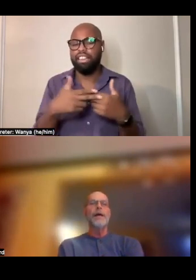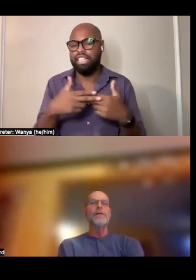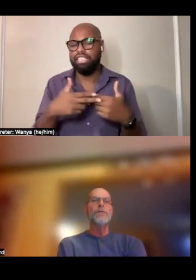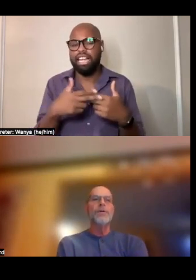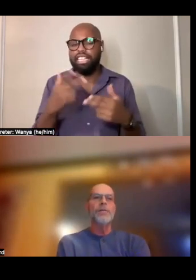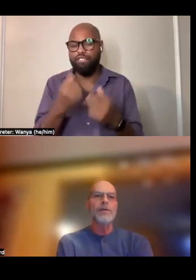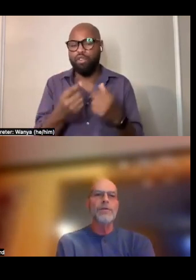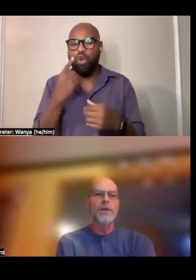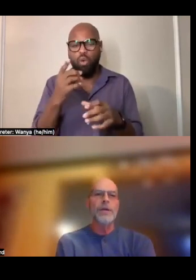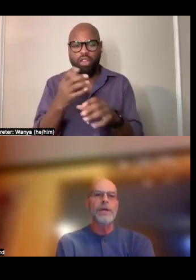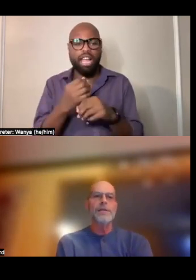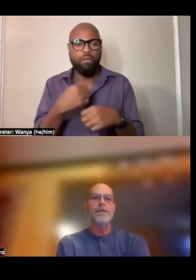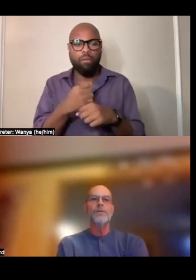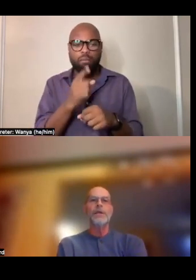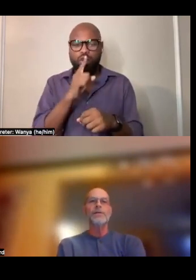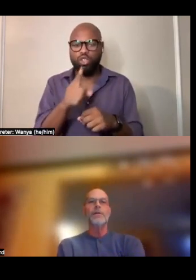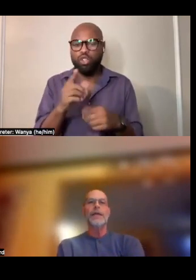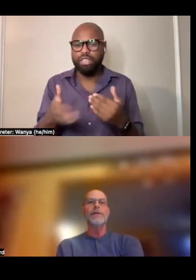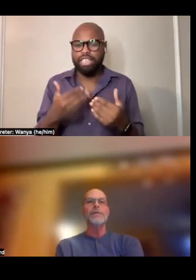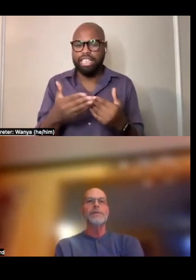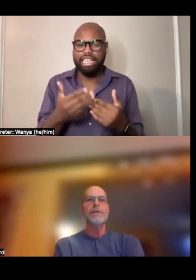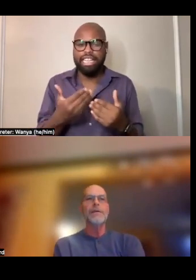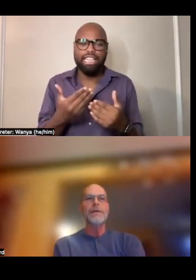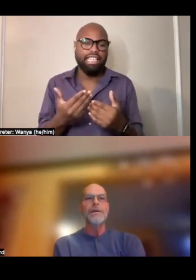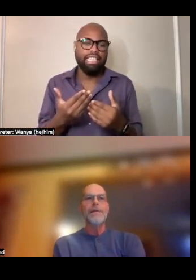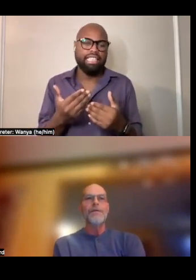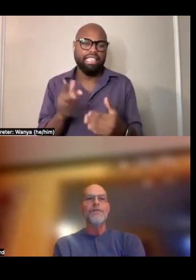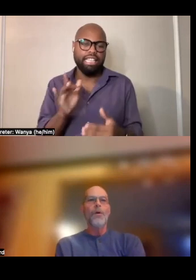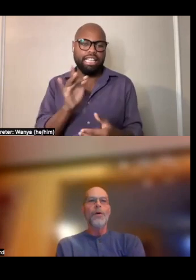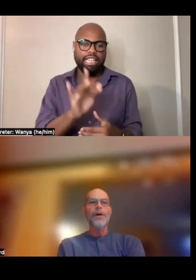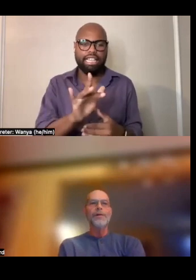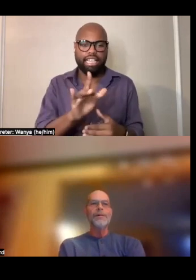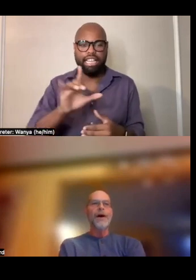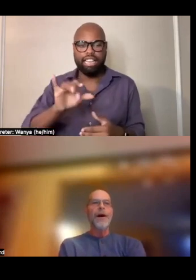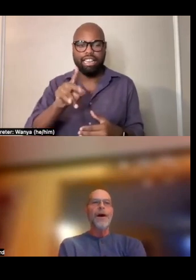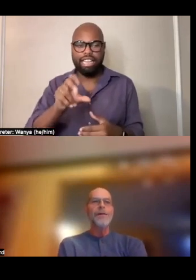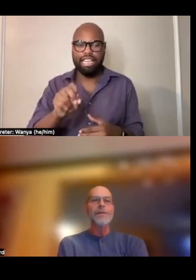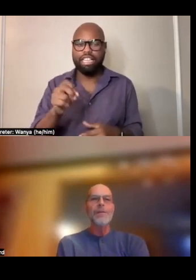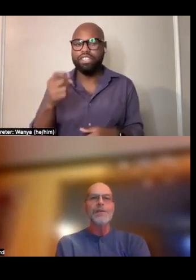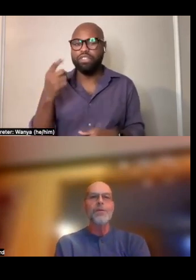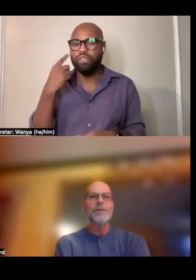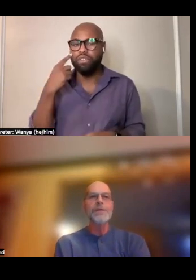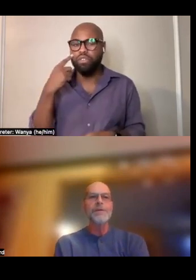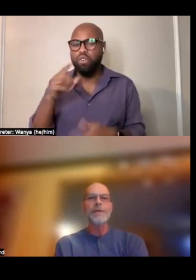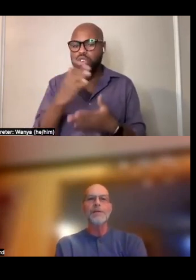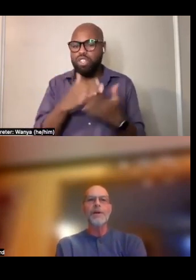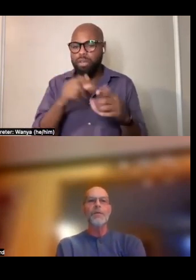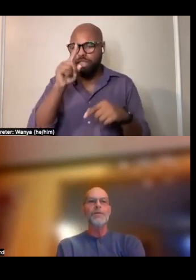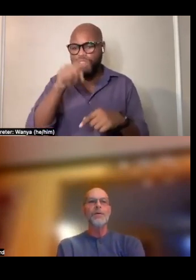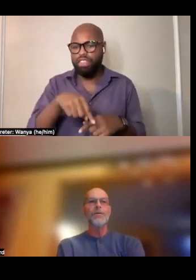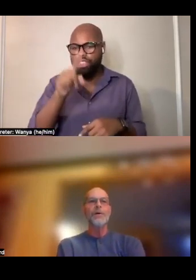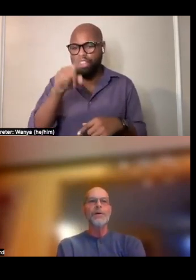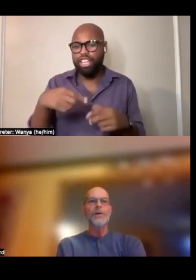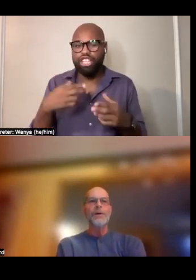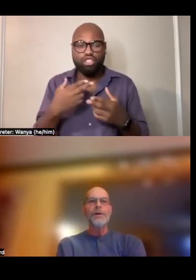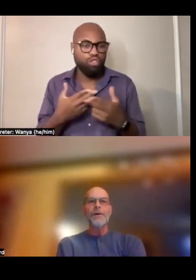And I just wanted to make sure there were easy to reach links for some of these sources as we go through.